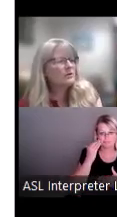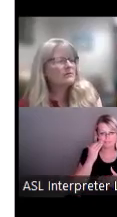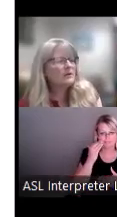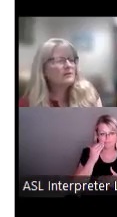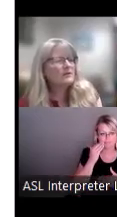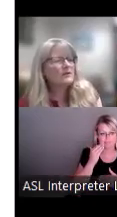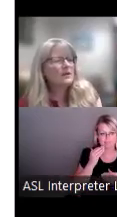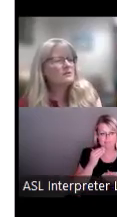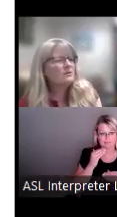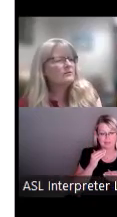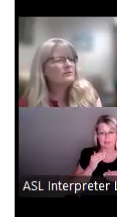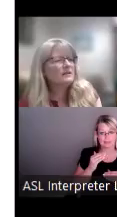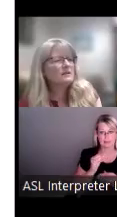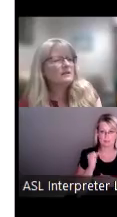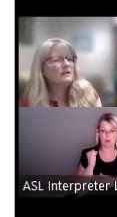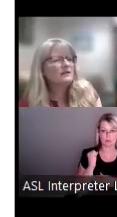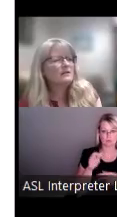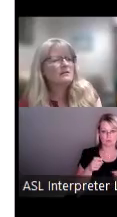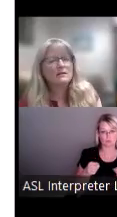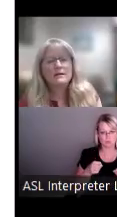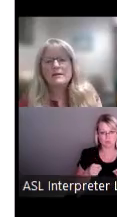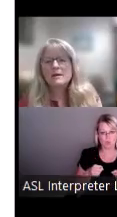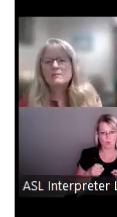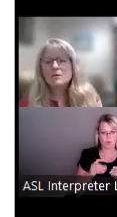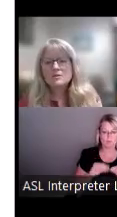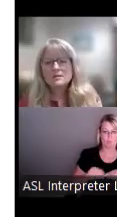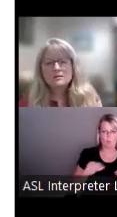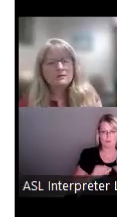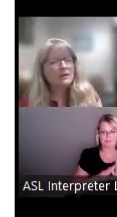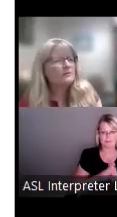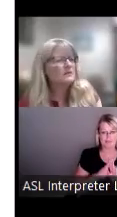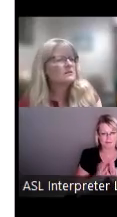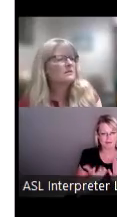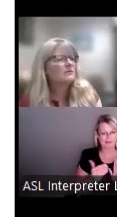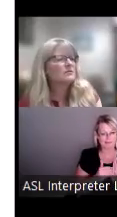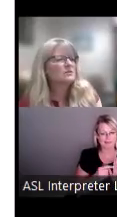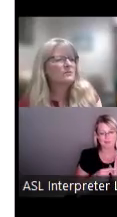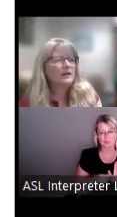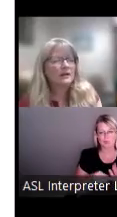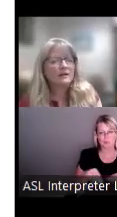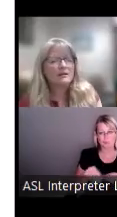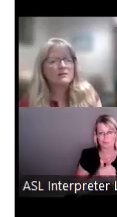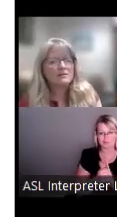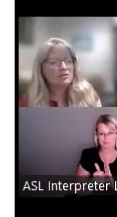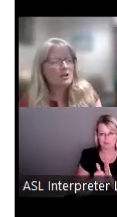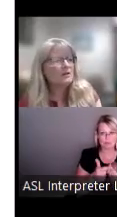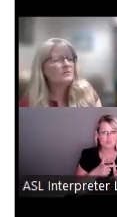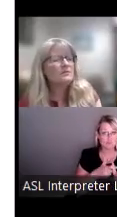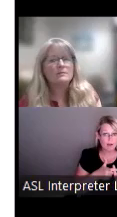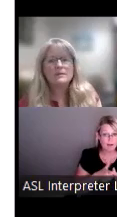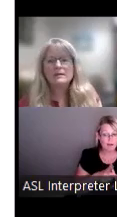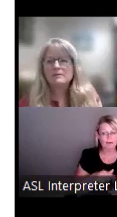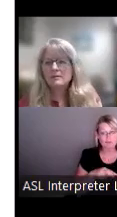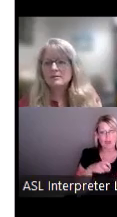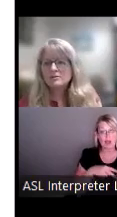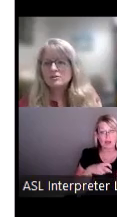motor development, that's all reflected in kind of that motor skill development, to be able to run, to jump, even be able to